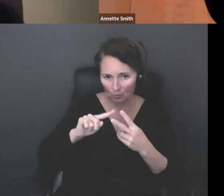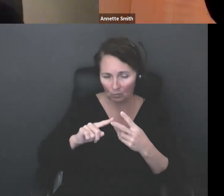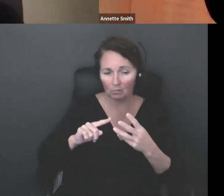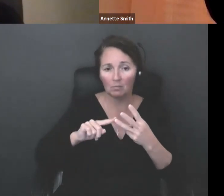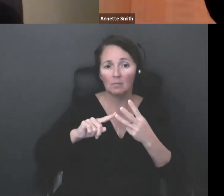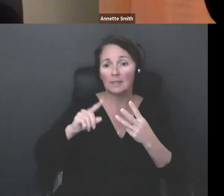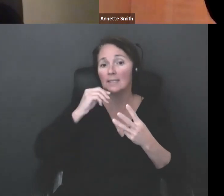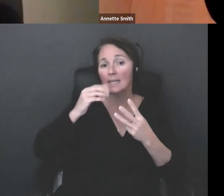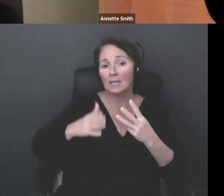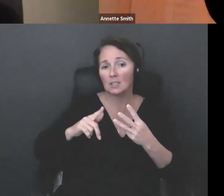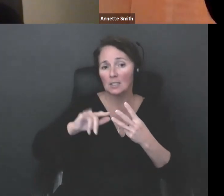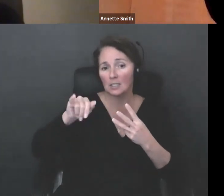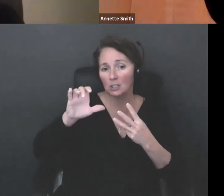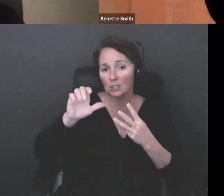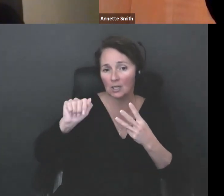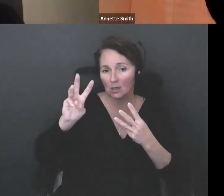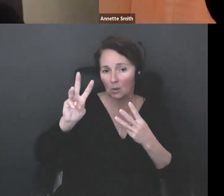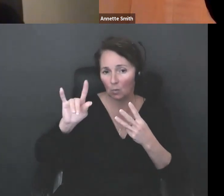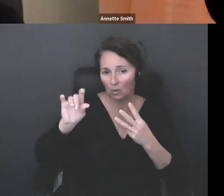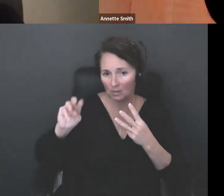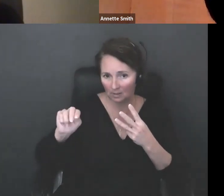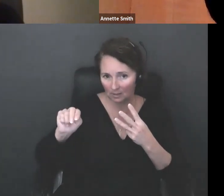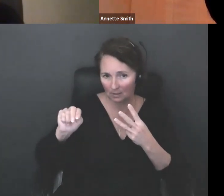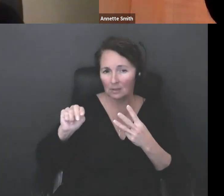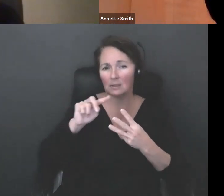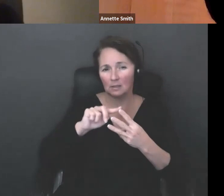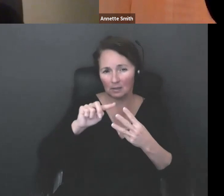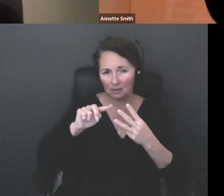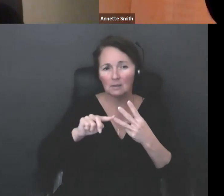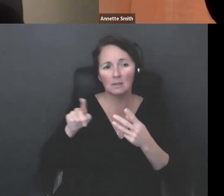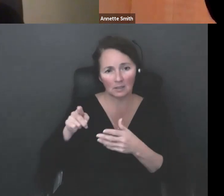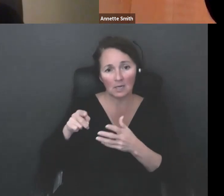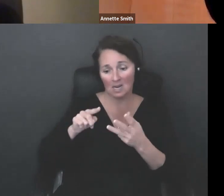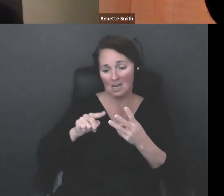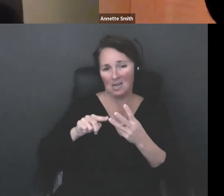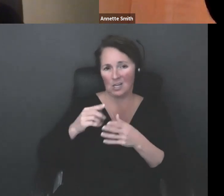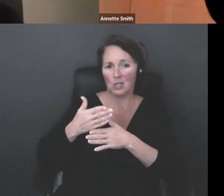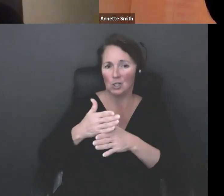supremacy, and Sonia Taylor. And then there is a diet TIGS named Jessica